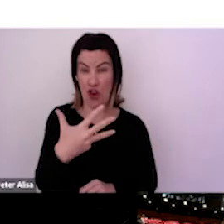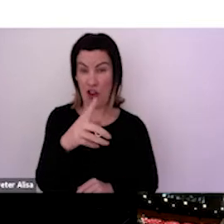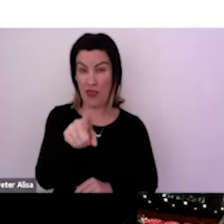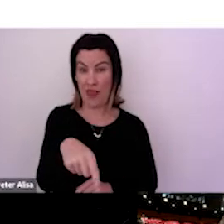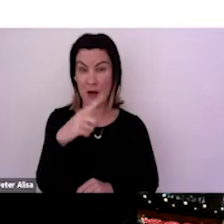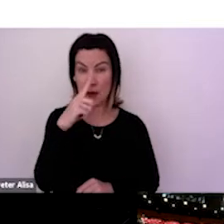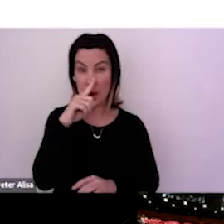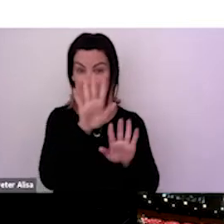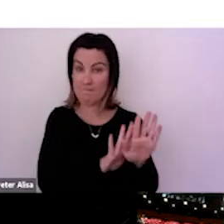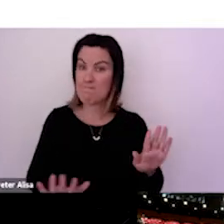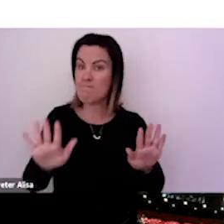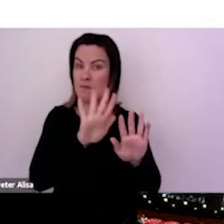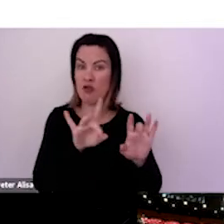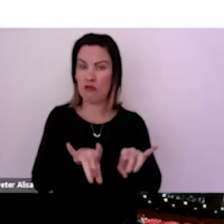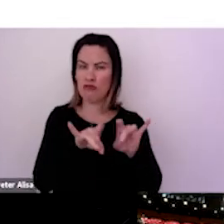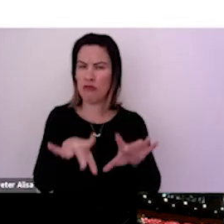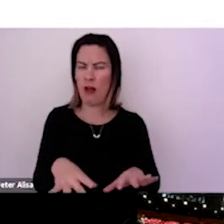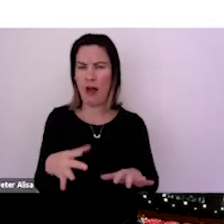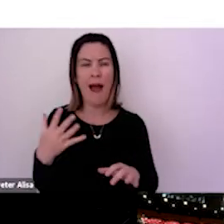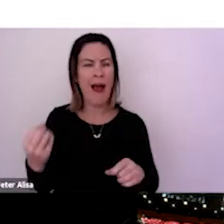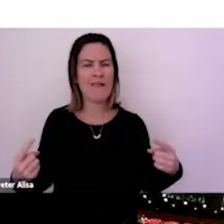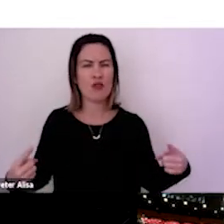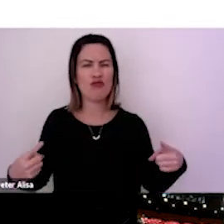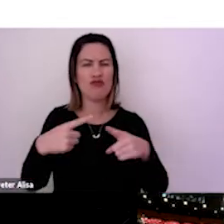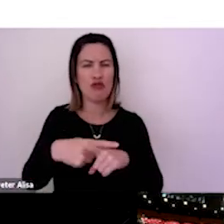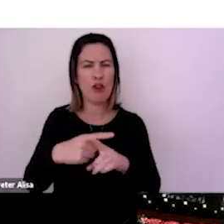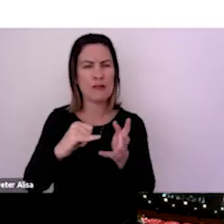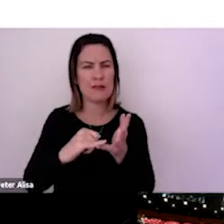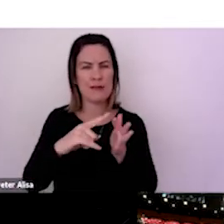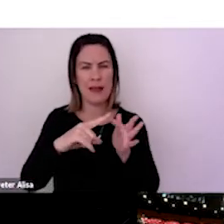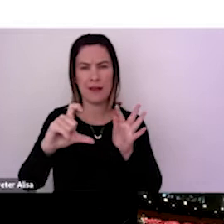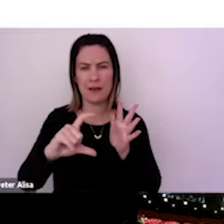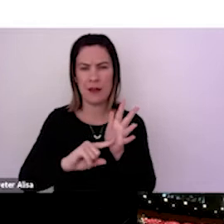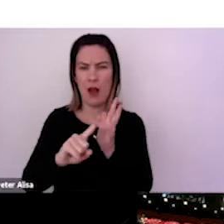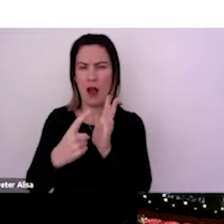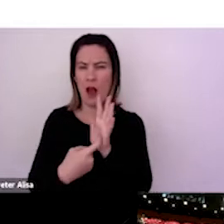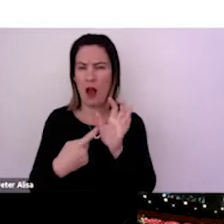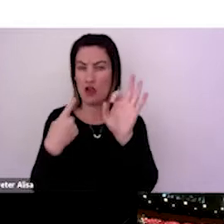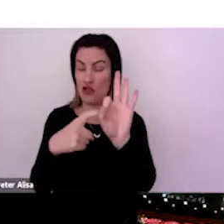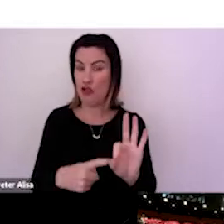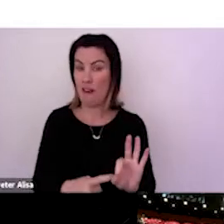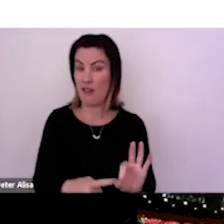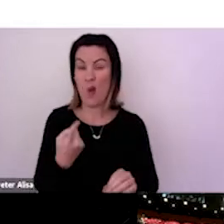know, this data is from a cross-sector collaborative survey involving around 130 organisations from all different